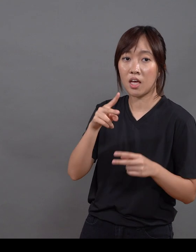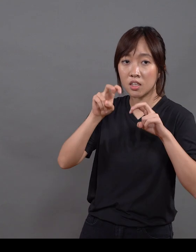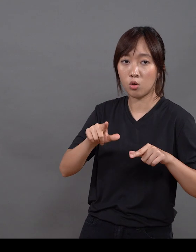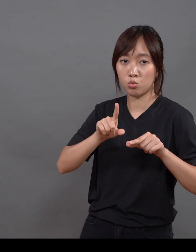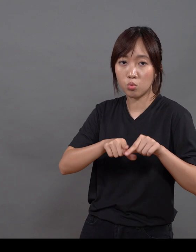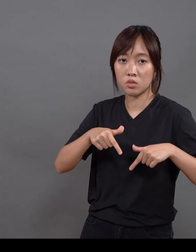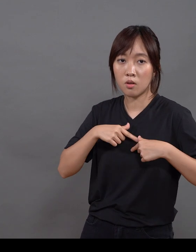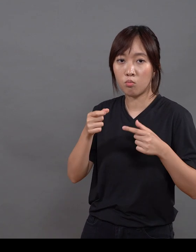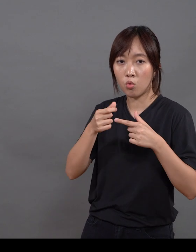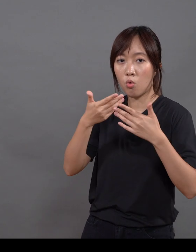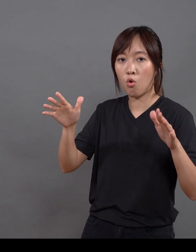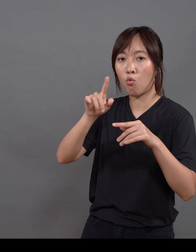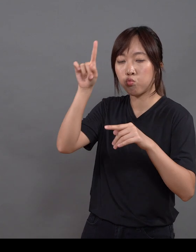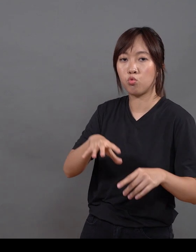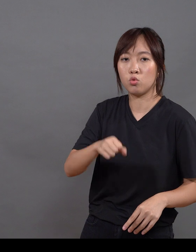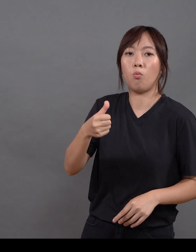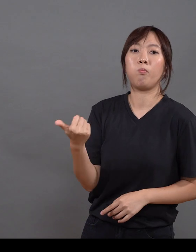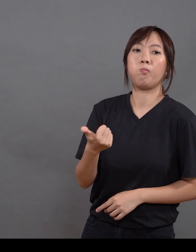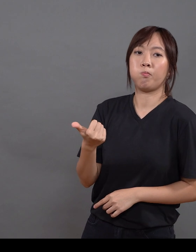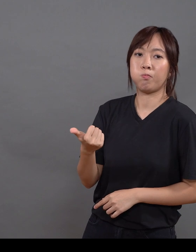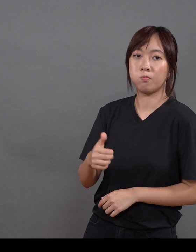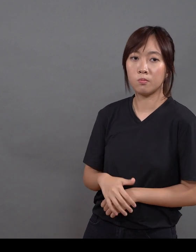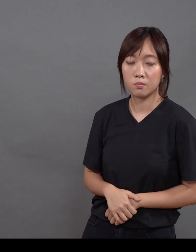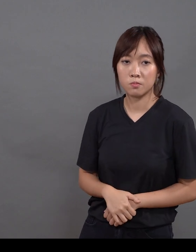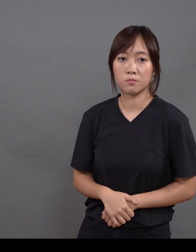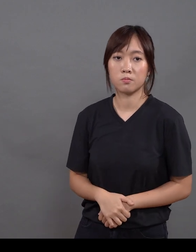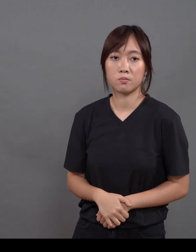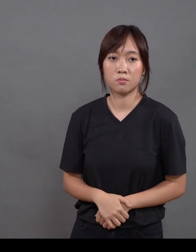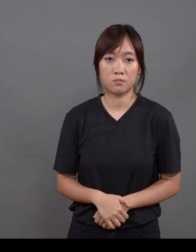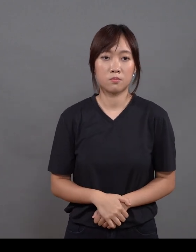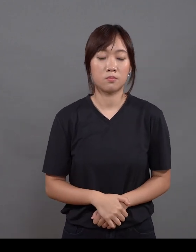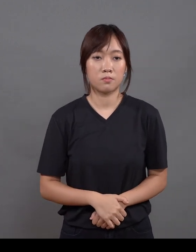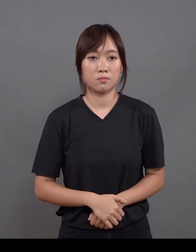These archival materials will be made available to the public at the M+ Research Centre